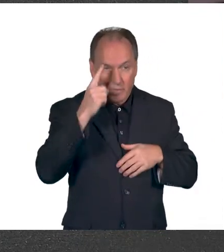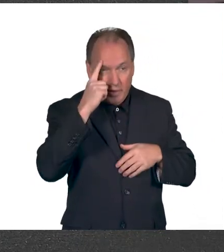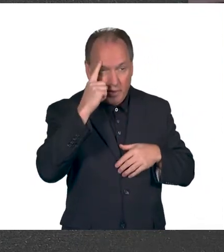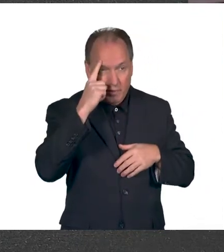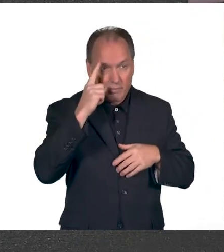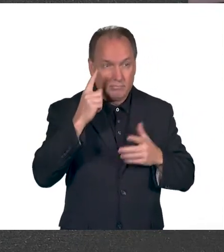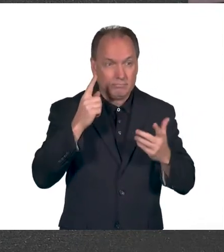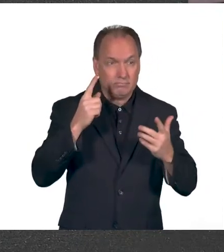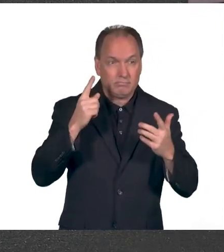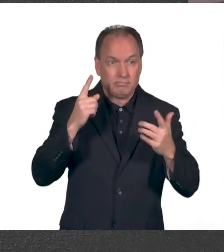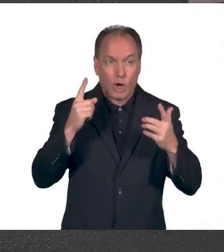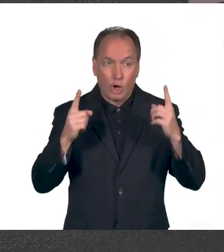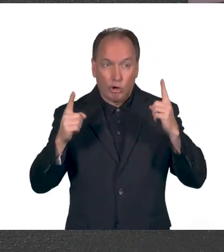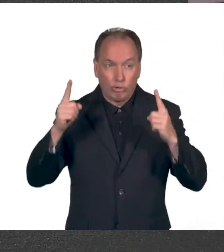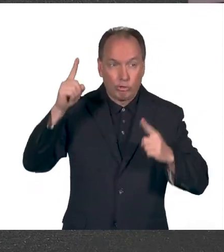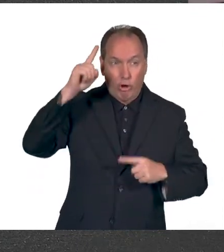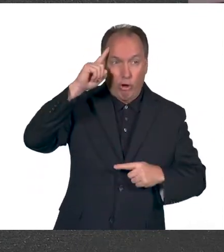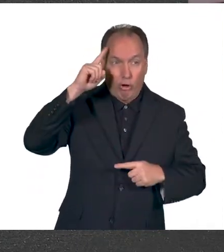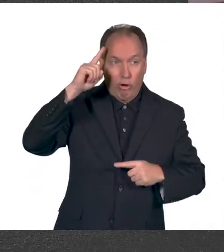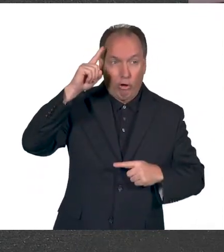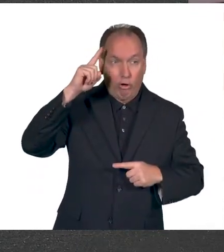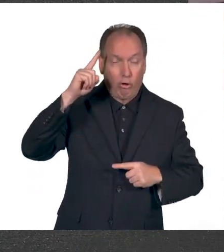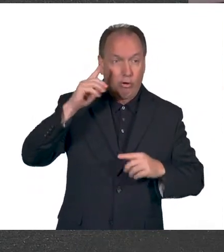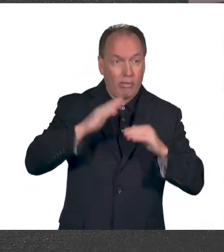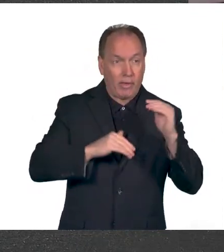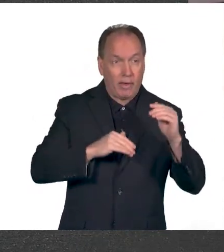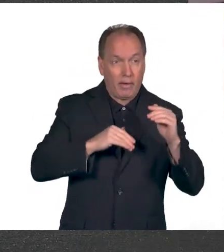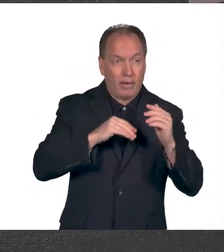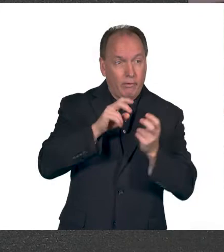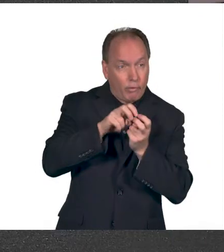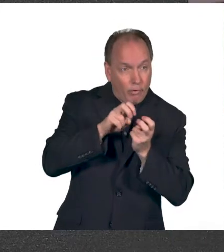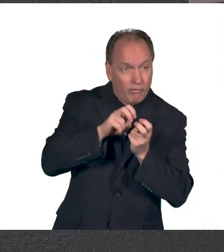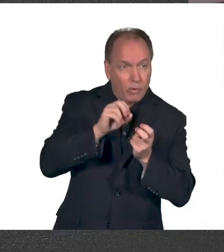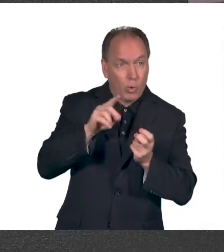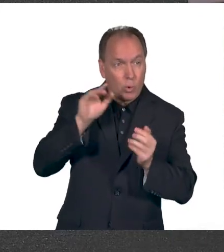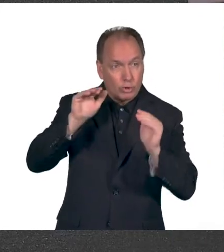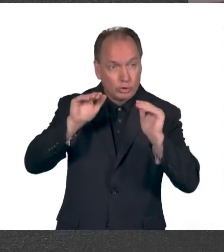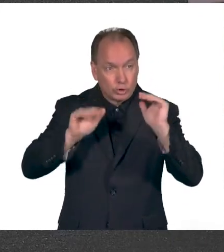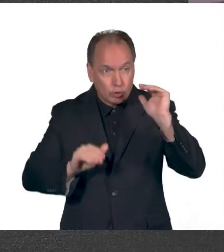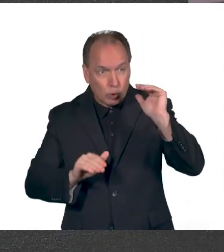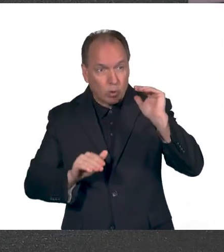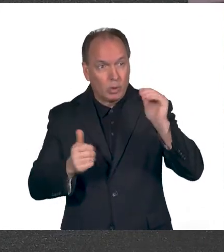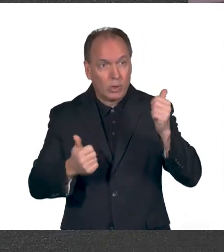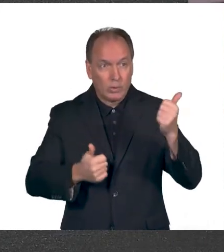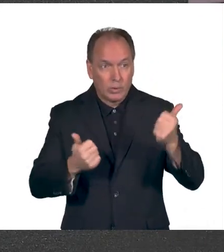Do you think he's going to be taller than gopher? Or shorter than gopher?